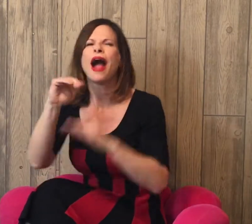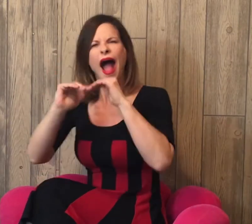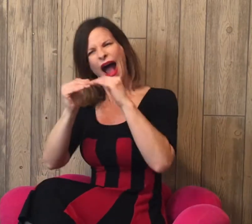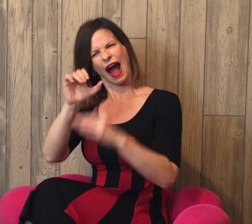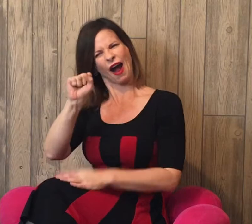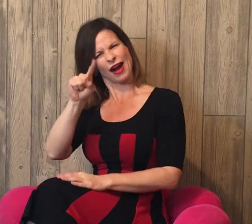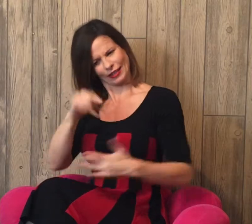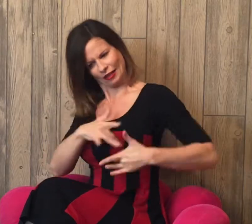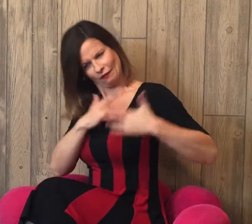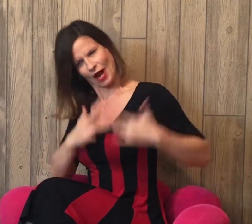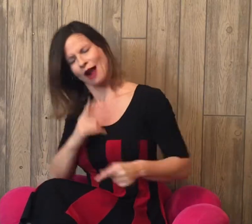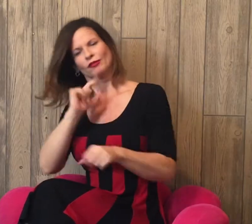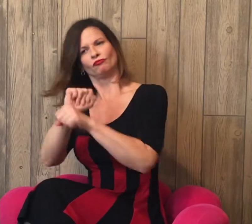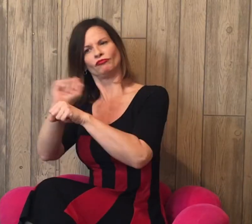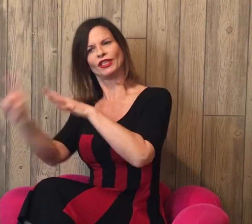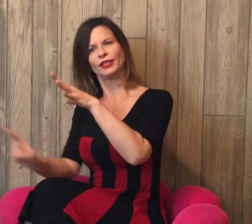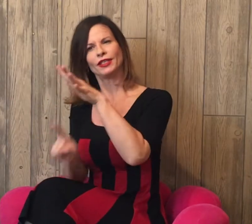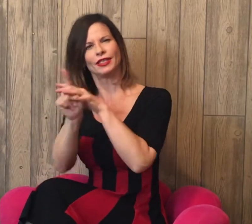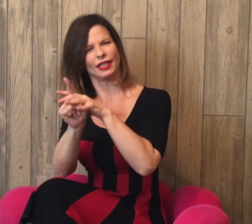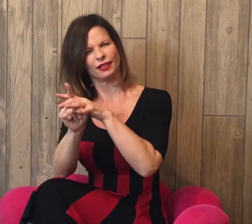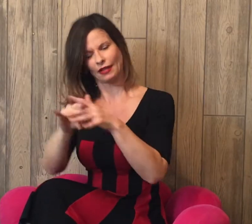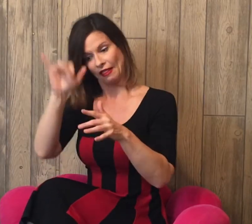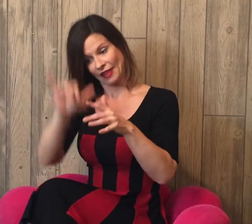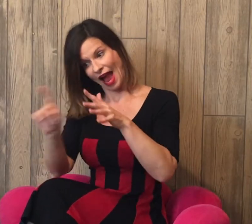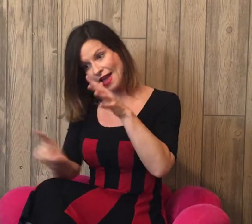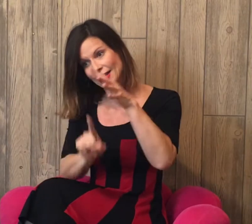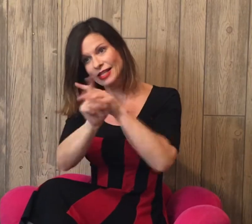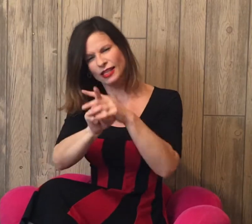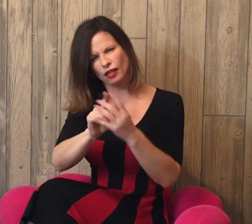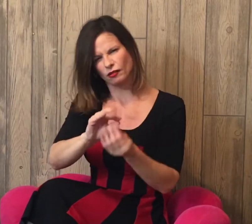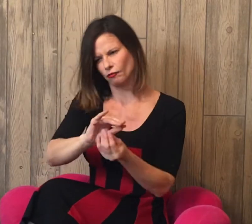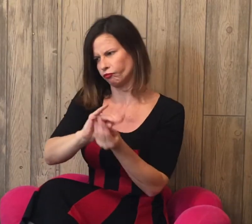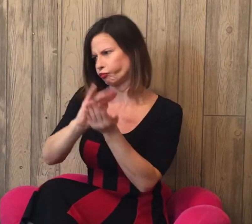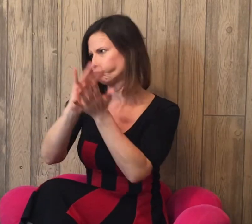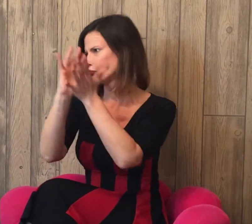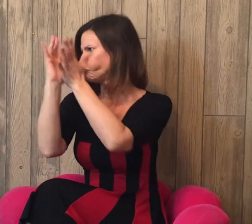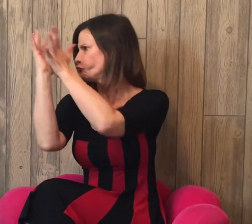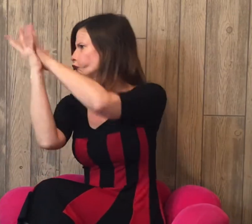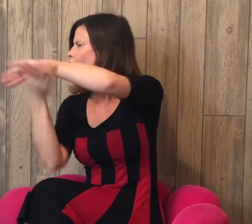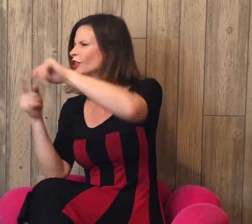I thought about St. Valentine and how this one saint made the holiday we celebrate today.